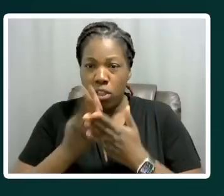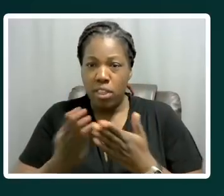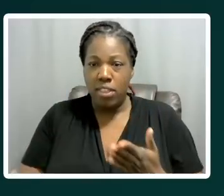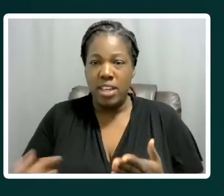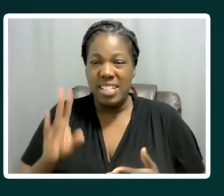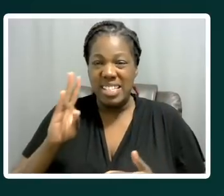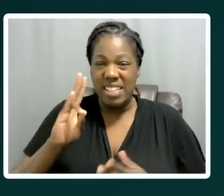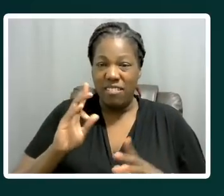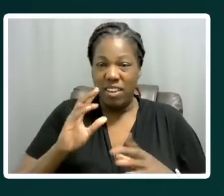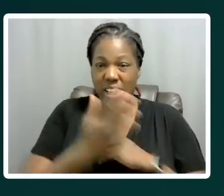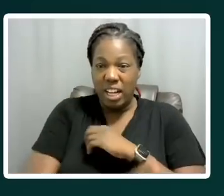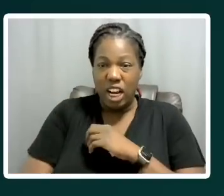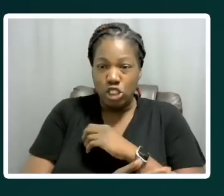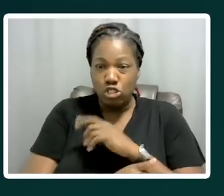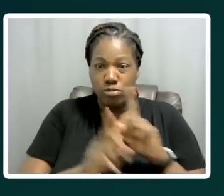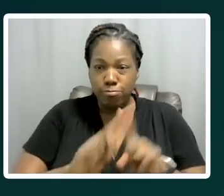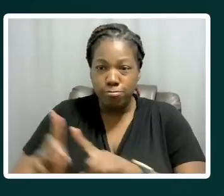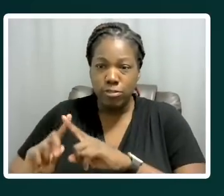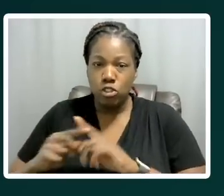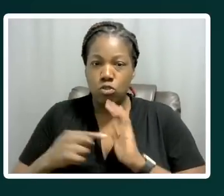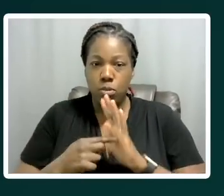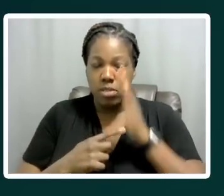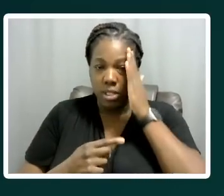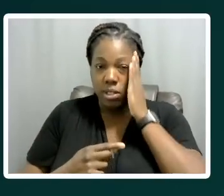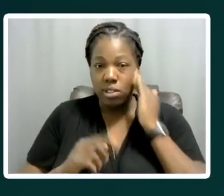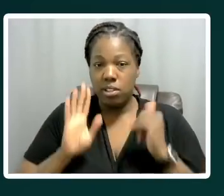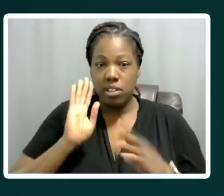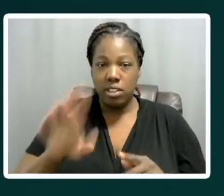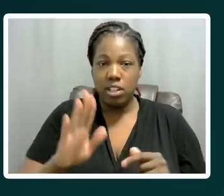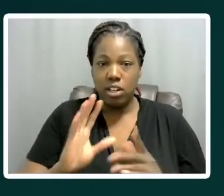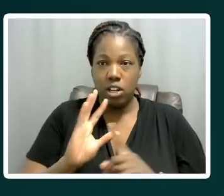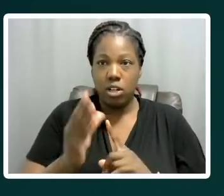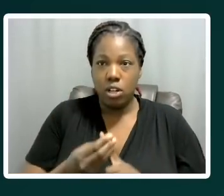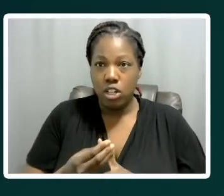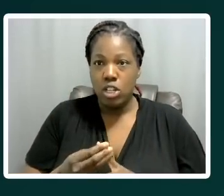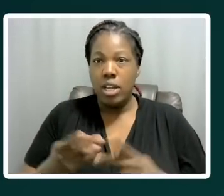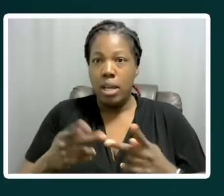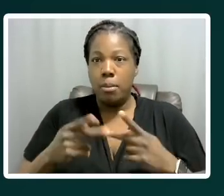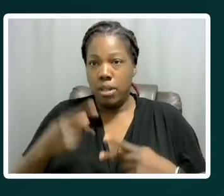experts on each country, we created a space for students to feel immersed in that country while